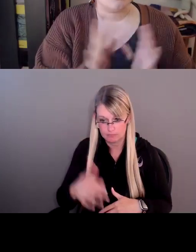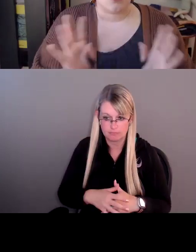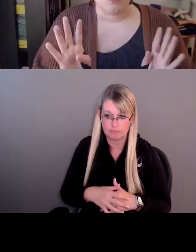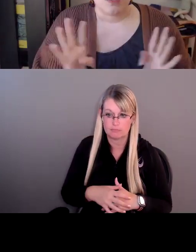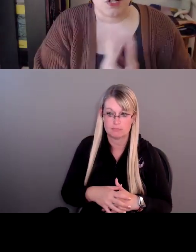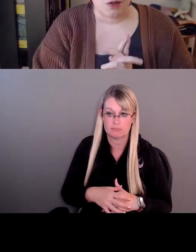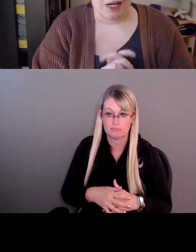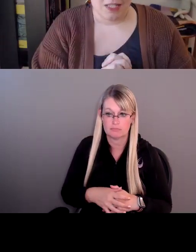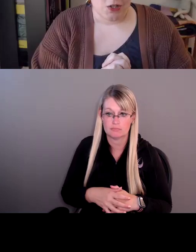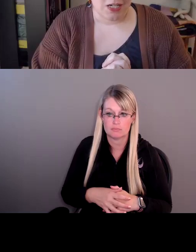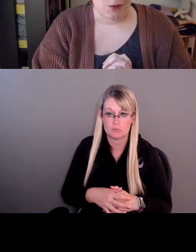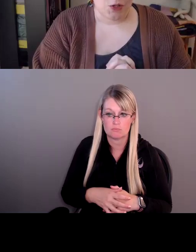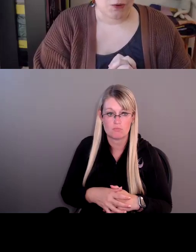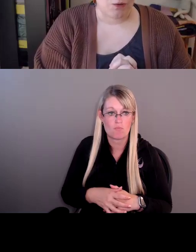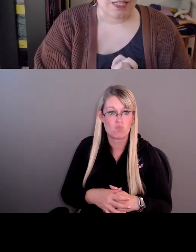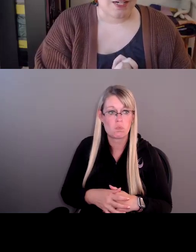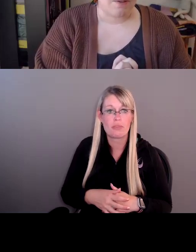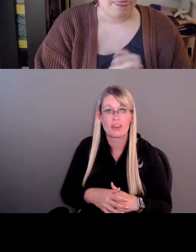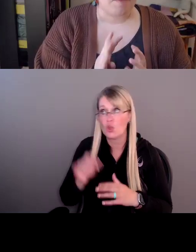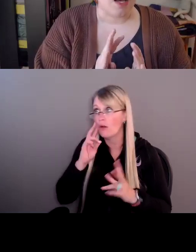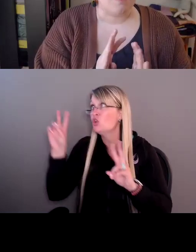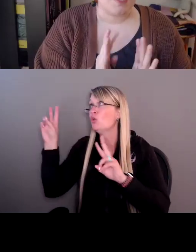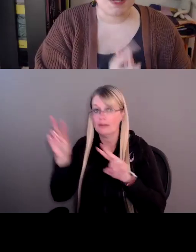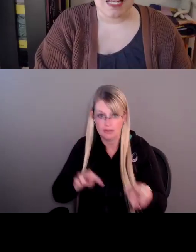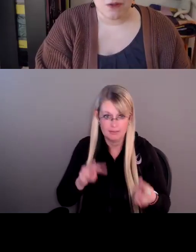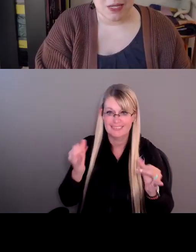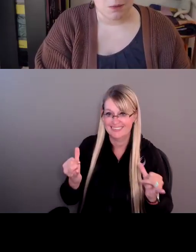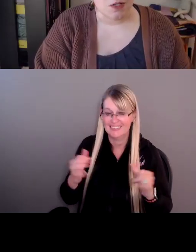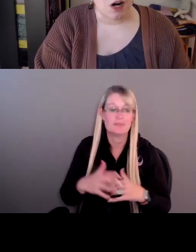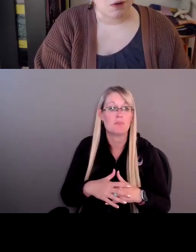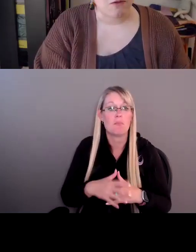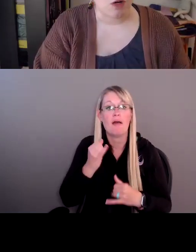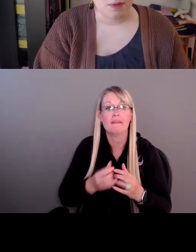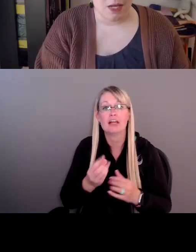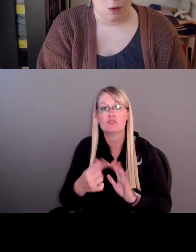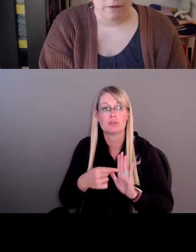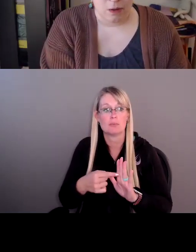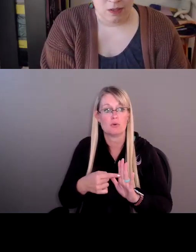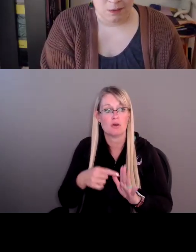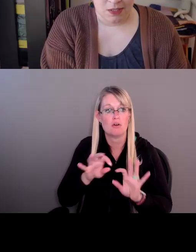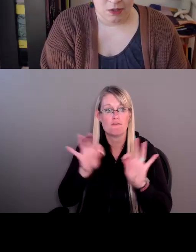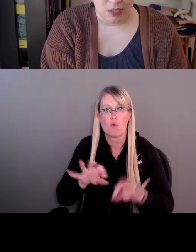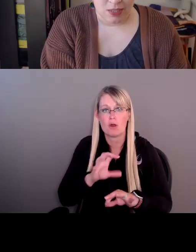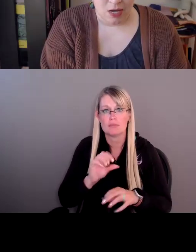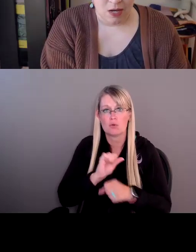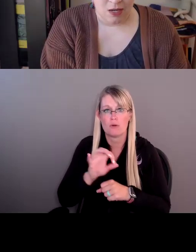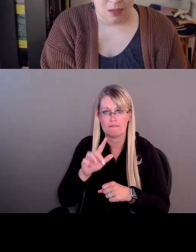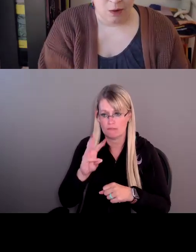So you can look back at the screen if you are trying to avoid that stuff. So my last few examples are about forms and workflow, I will check the time.